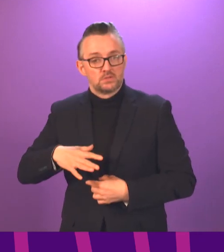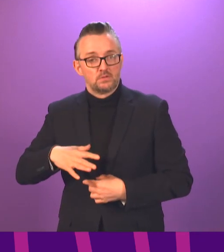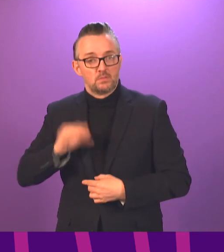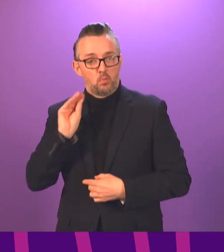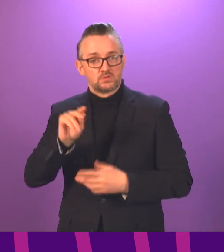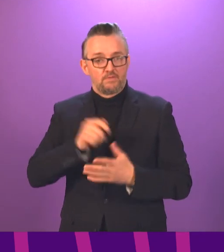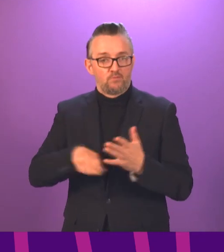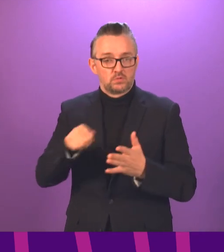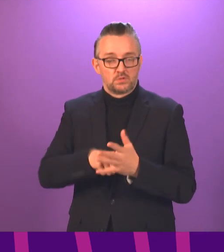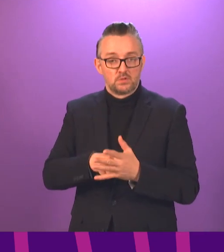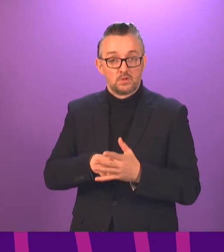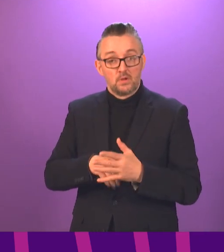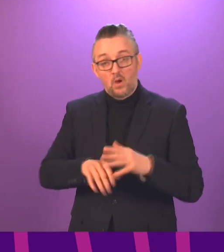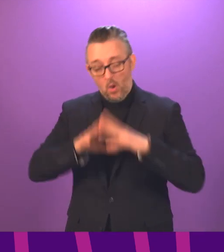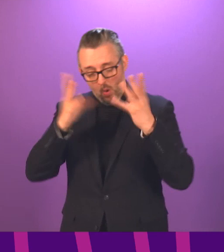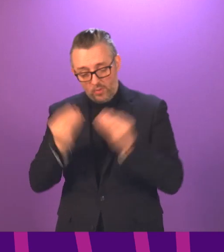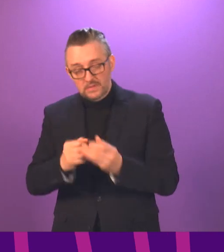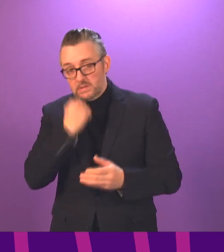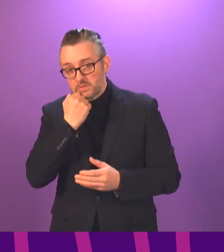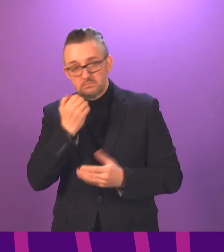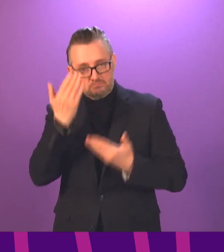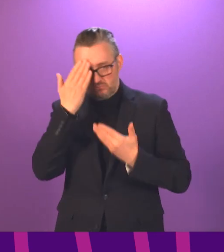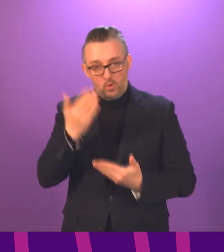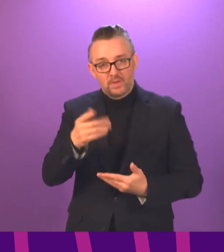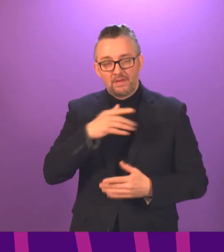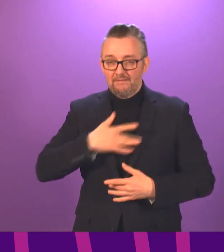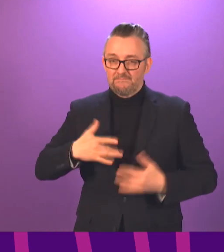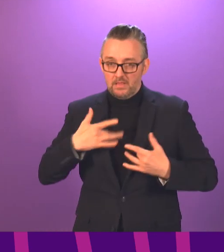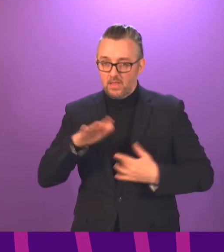The full figures are not yet available, but indications are that at least 60,000 people